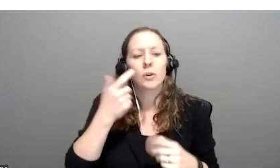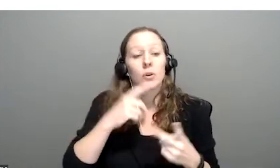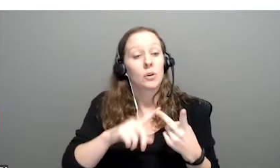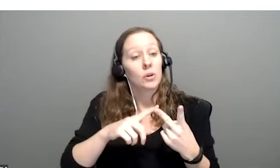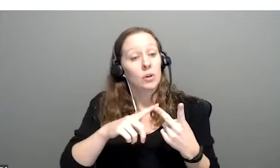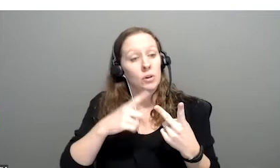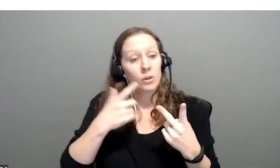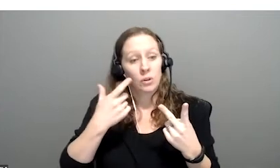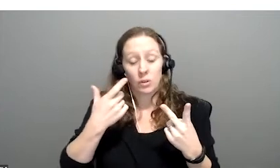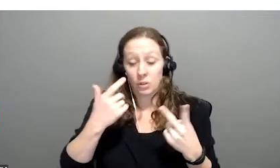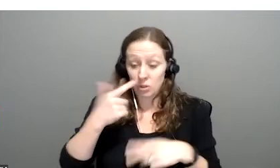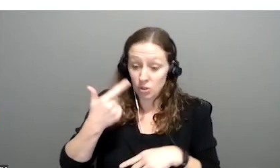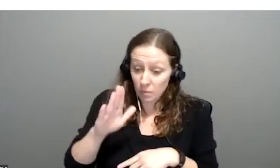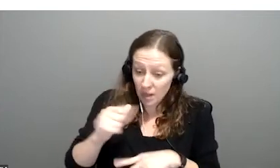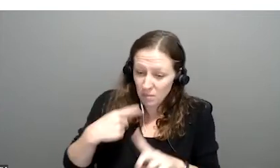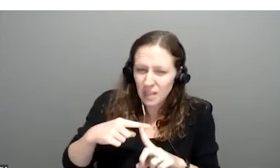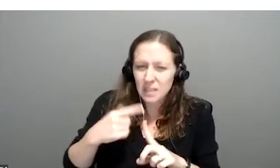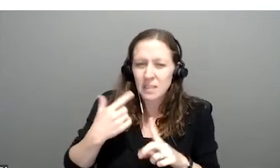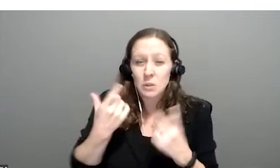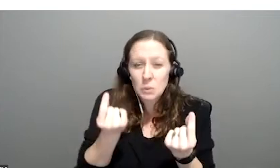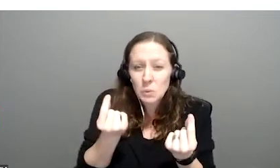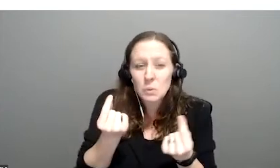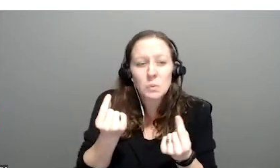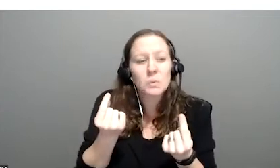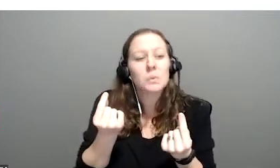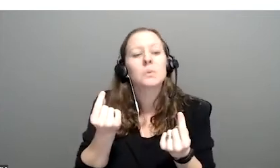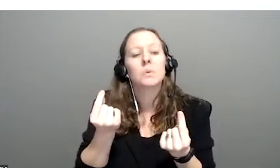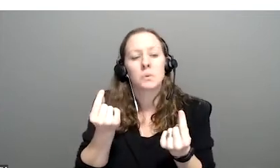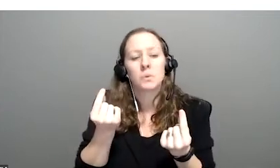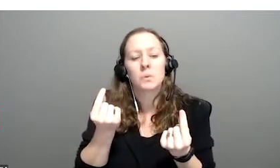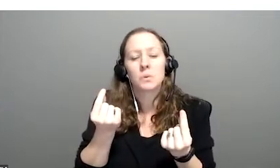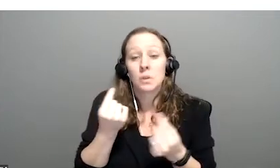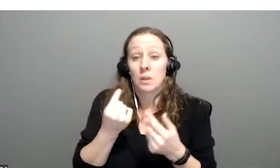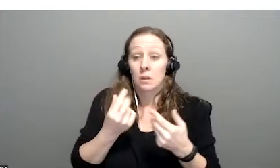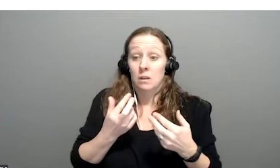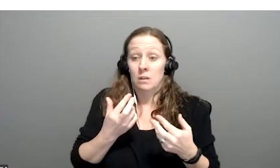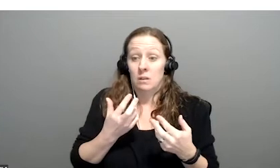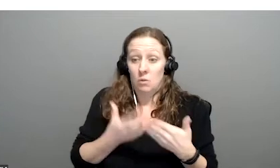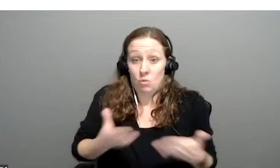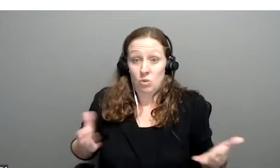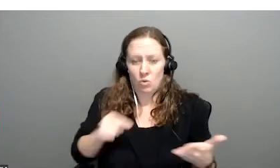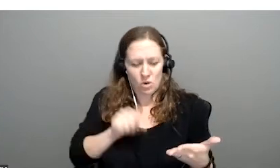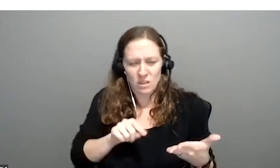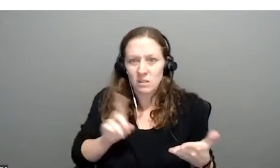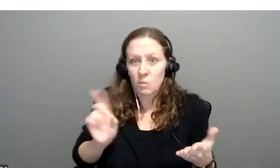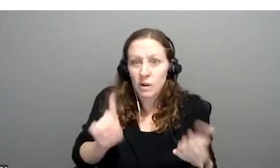and how to access resources to deliver and expand on a GBA+ mandate. So, in response to this report,